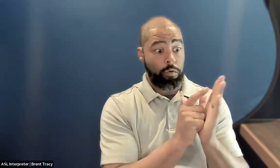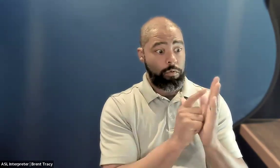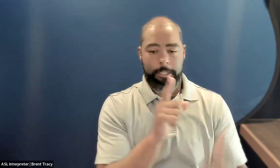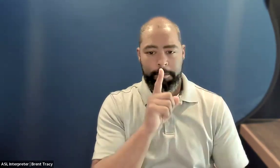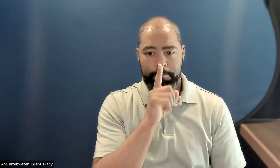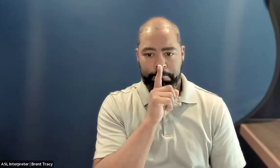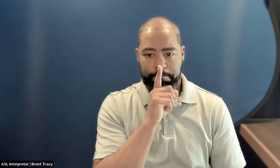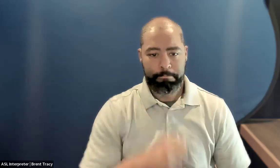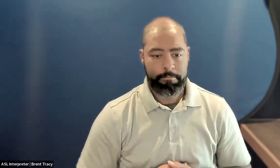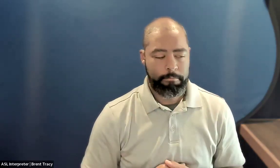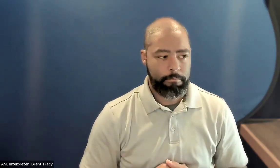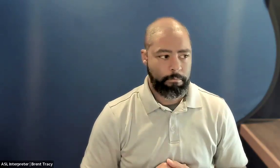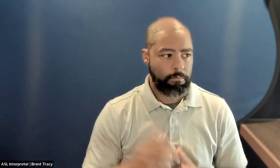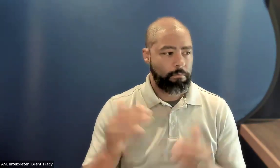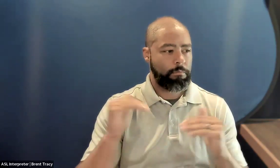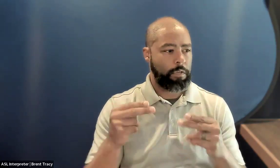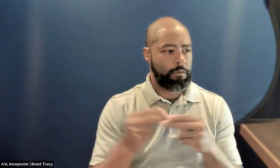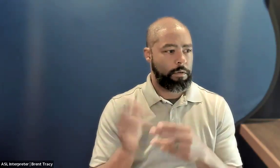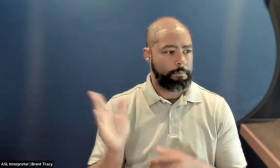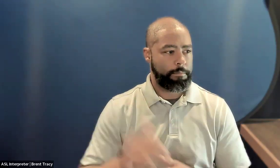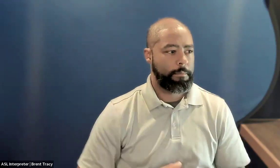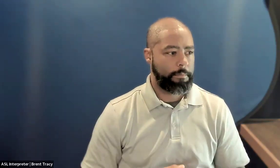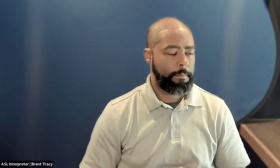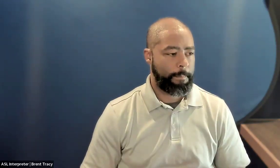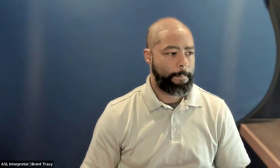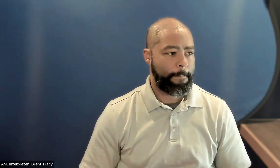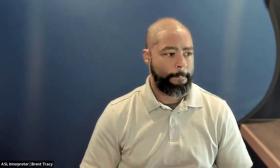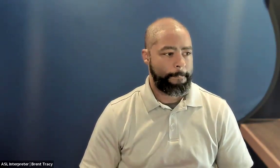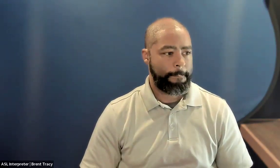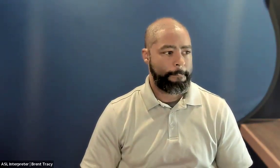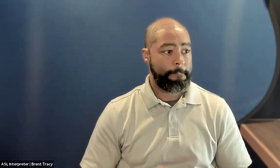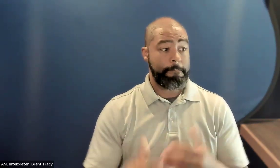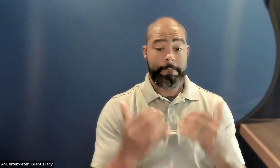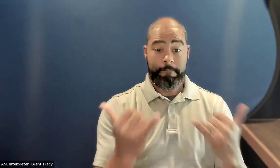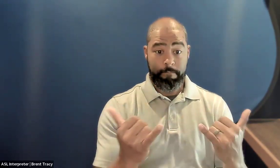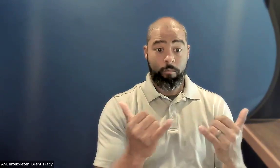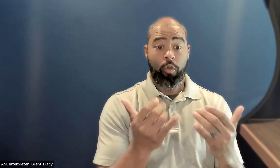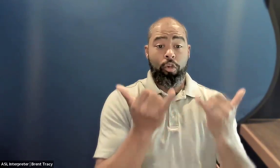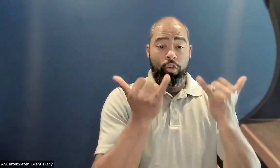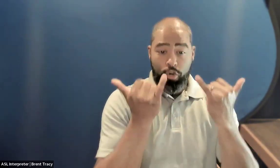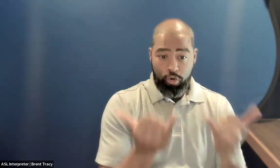So in terms of regulation, these are the review thresholds that are currently in regulation.